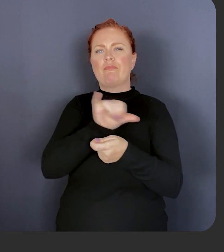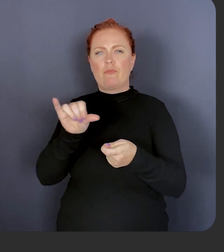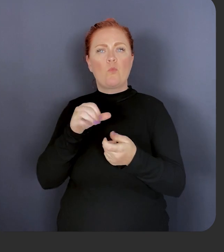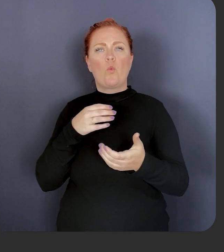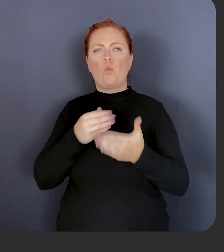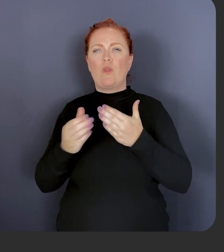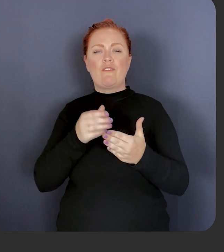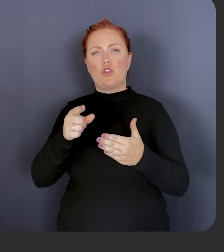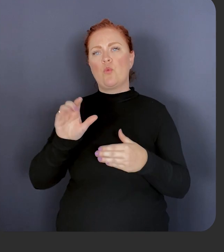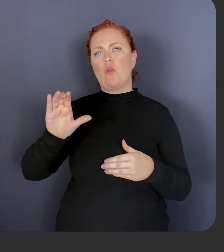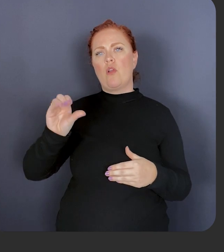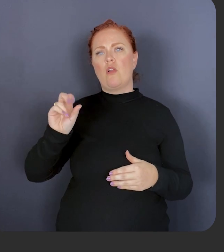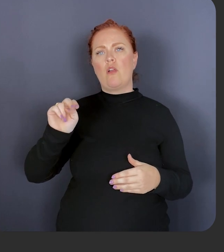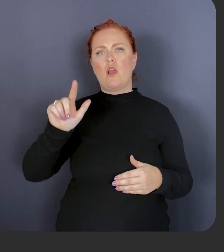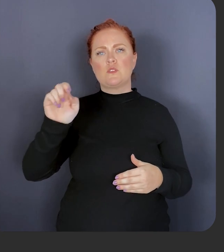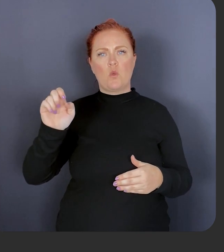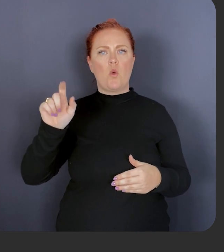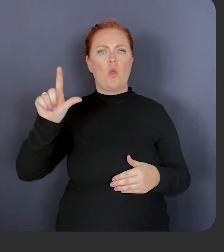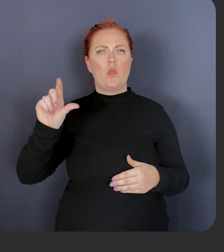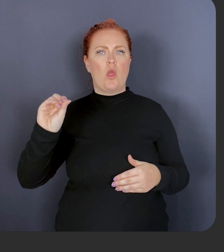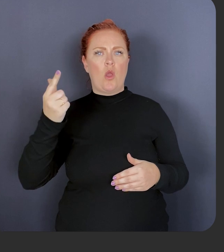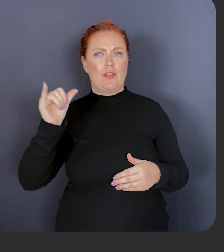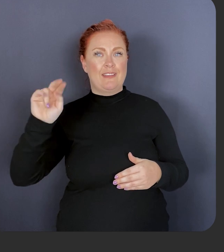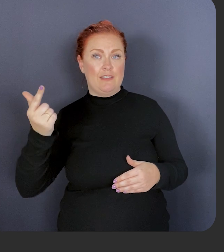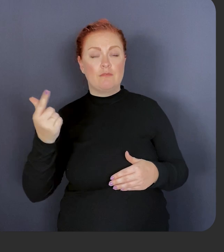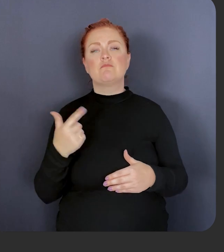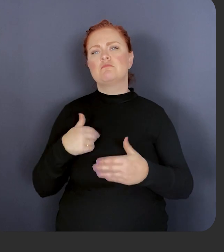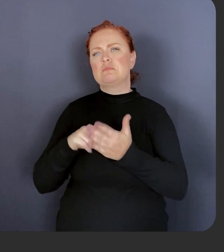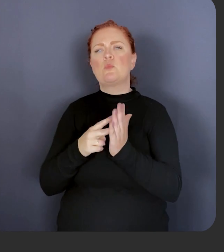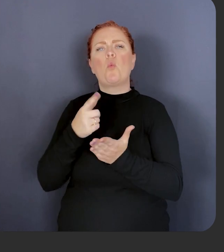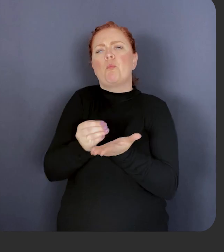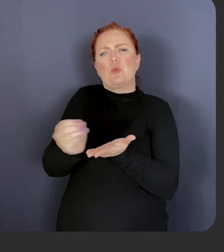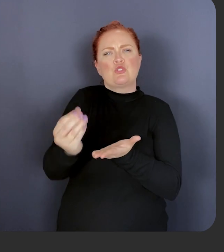I'm console logging, which is what that purchase is. So that in theory, you would notify.